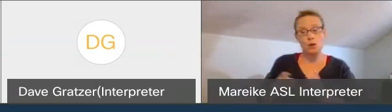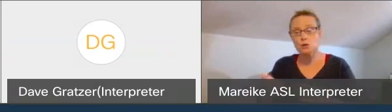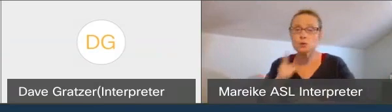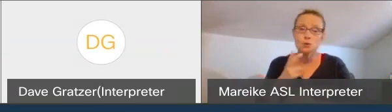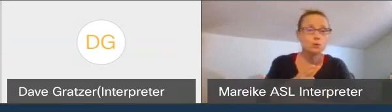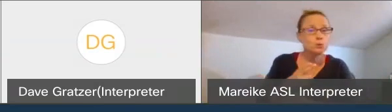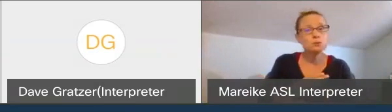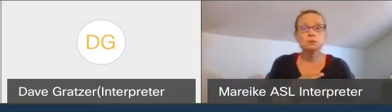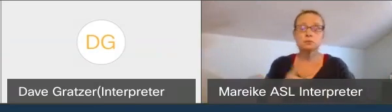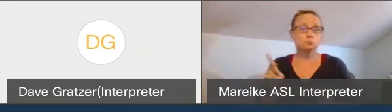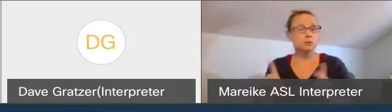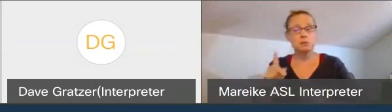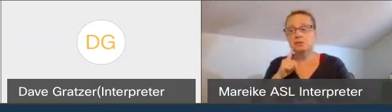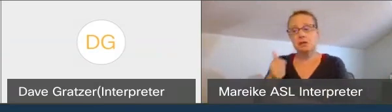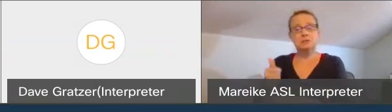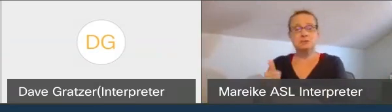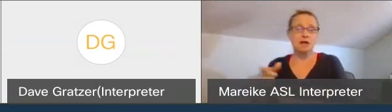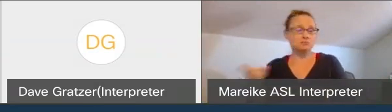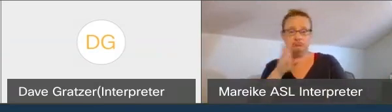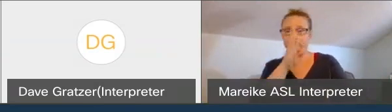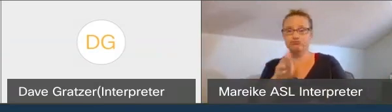And, um, people are usually quite open and honest about it.